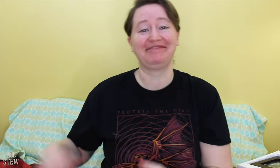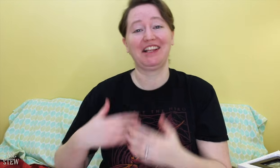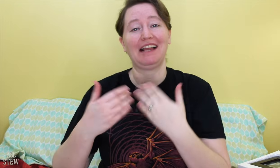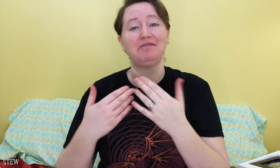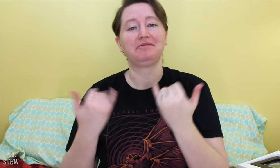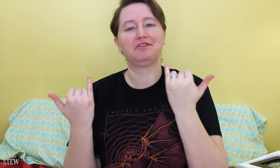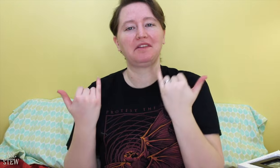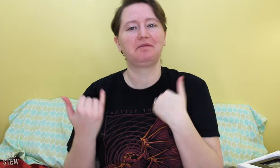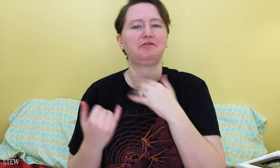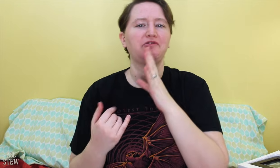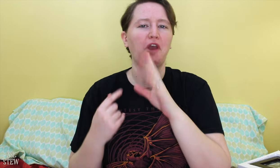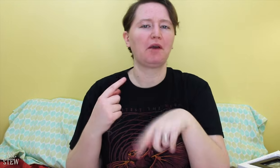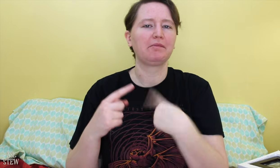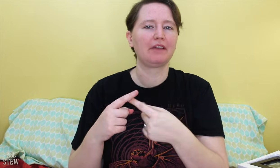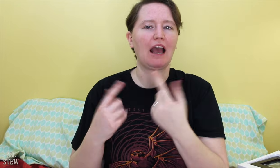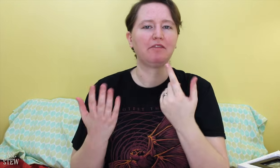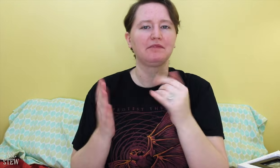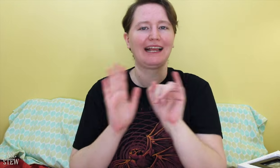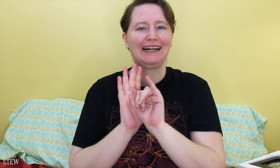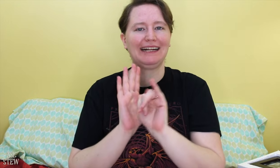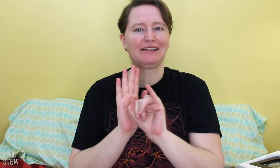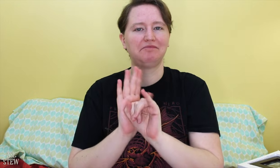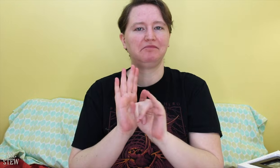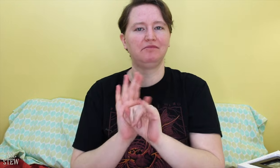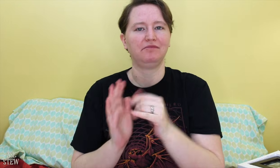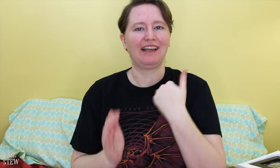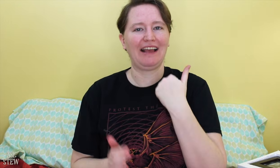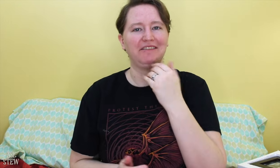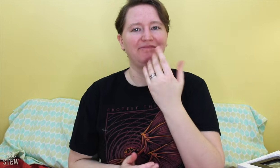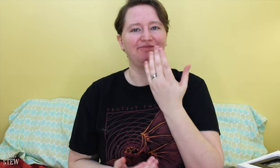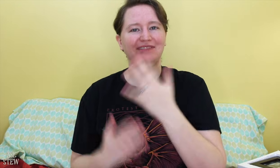Sure! Today I wanted to